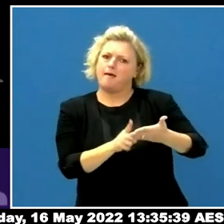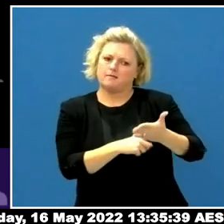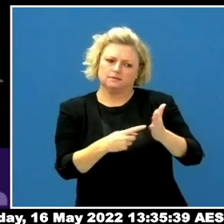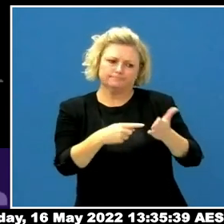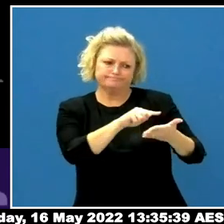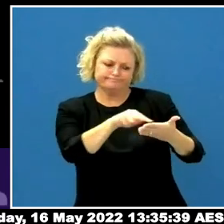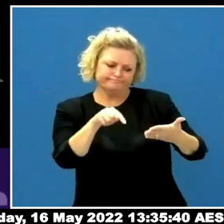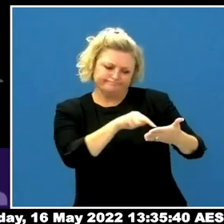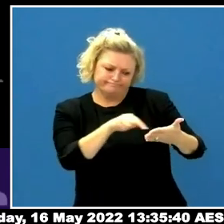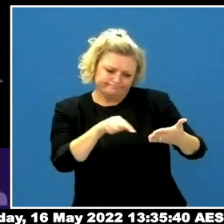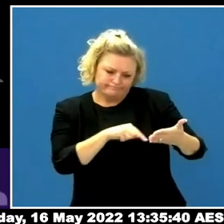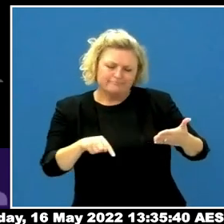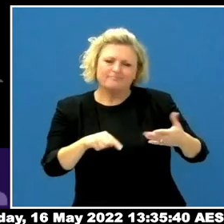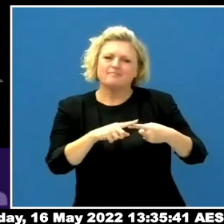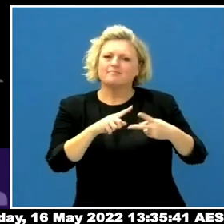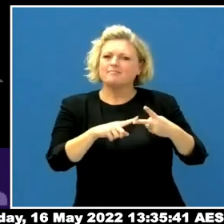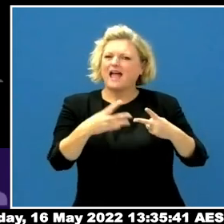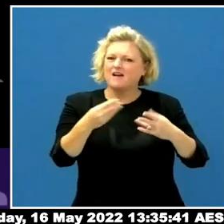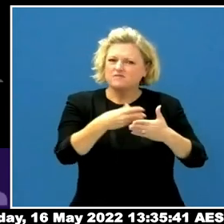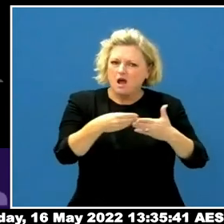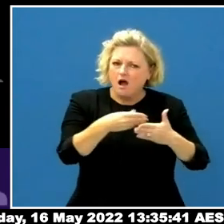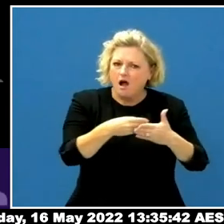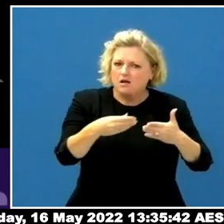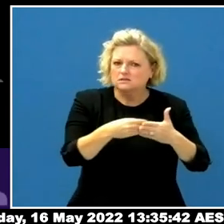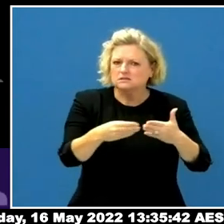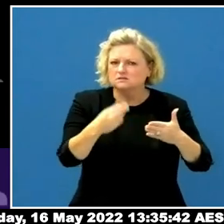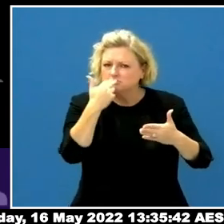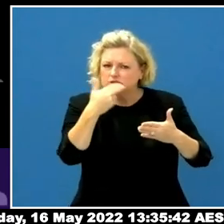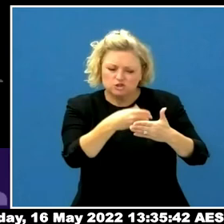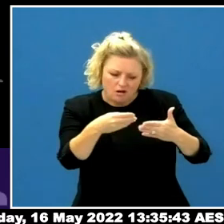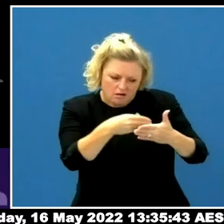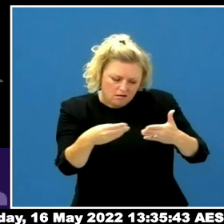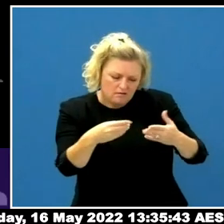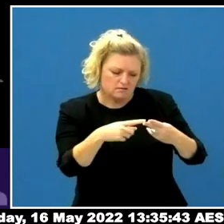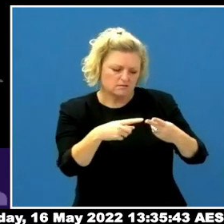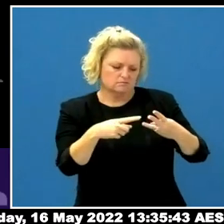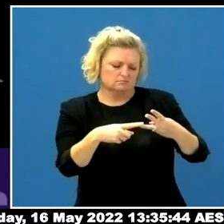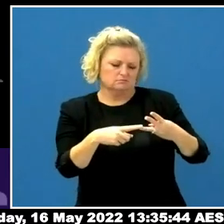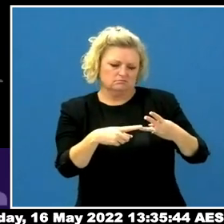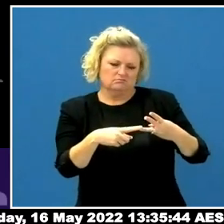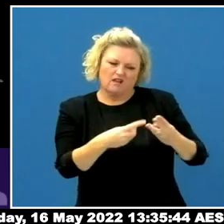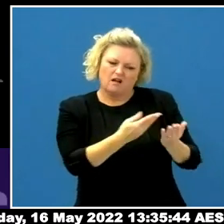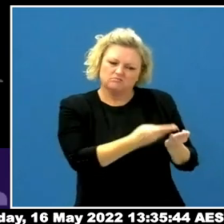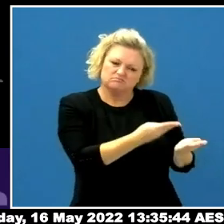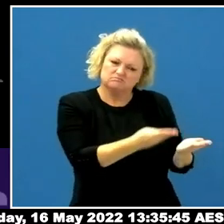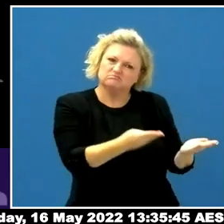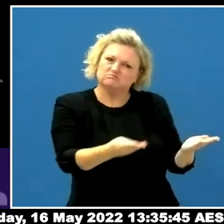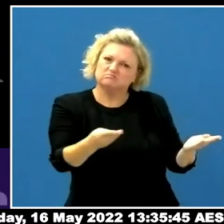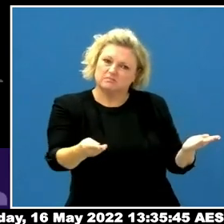He has to have things laid out for him so he knows exactly what's going on from, you know,